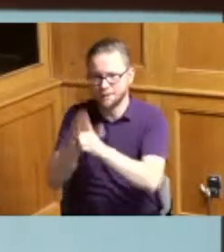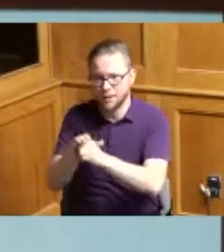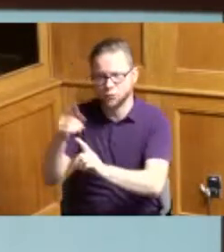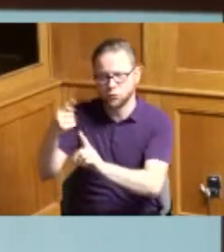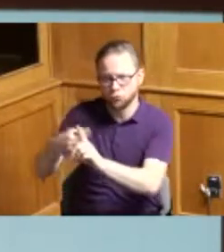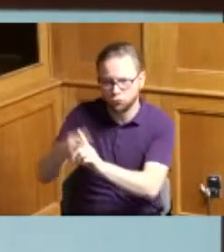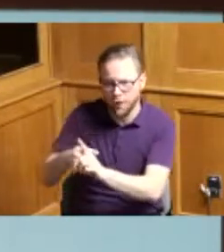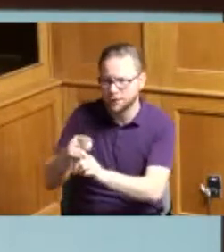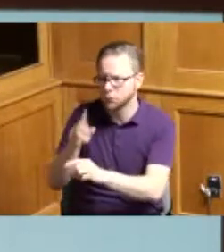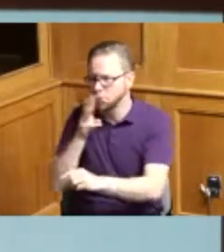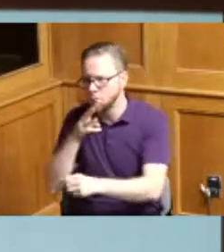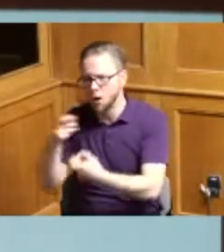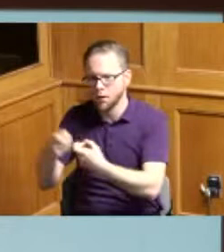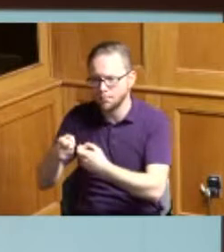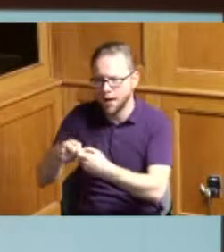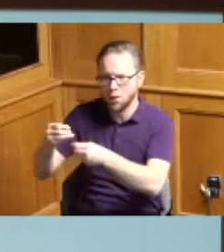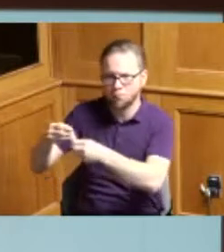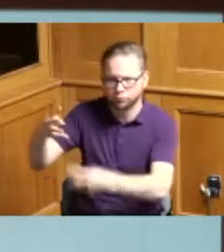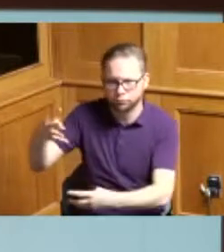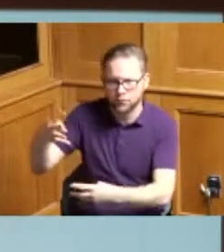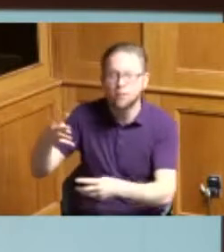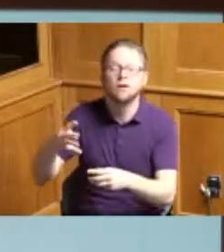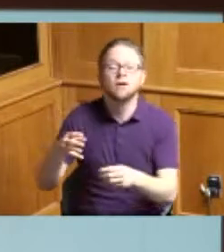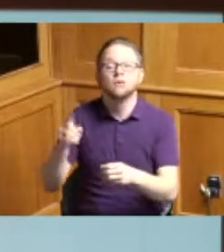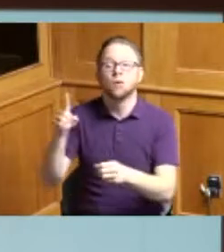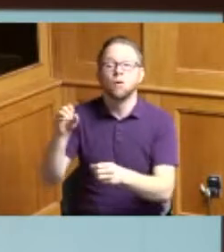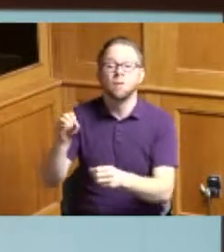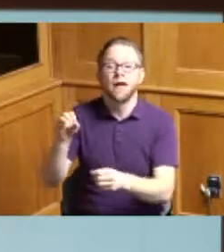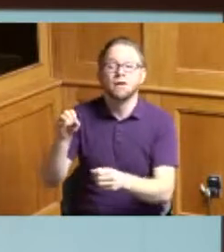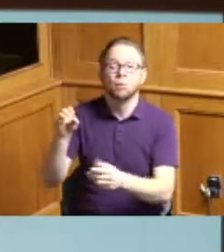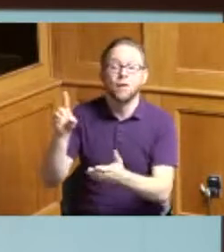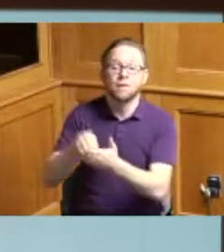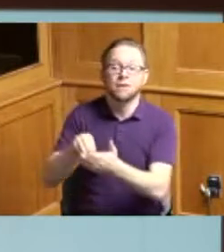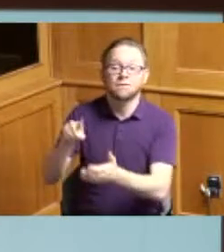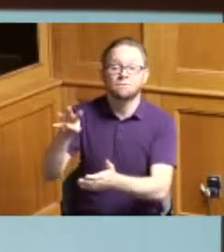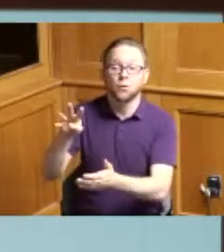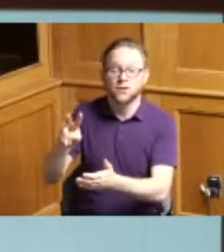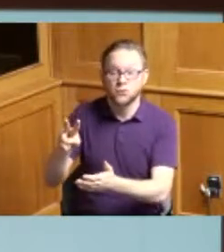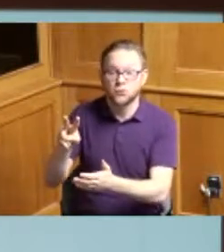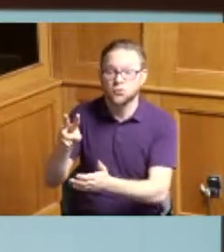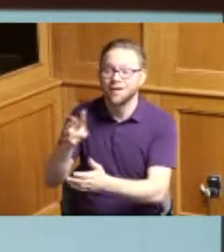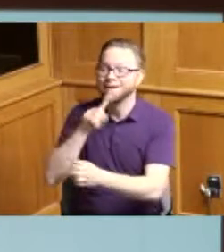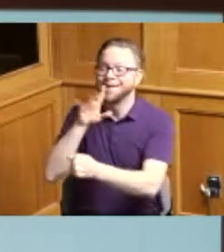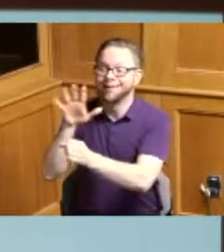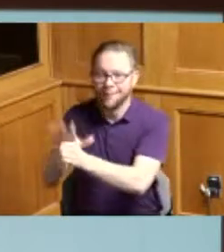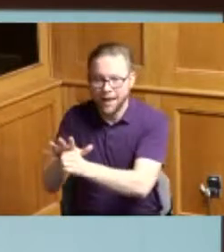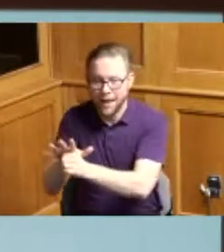we processed and approved a 1042 claims with a total payment amount of 2.4 million dollars